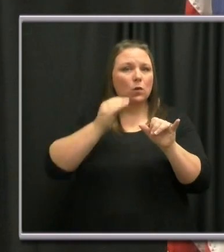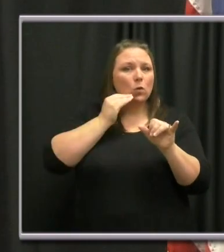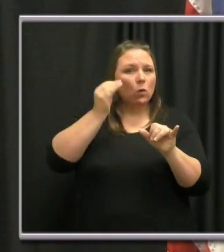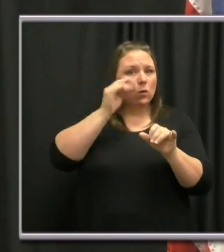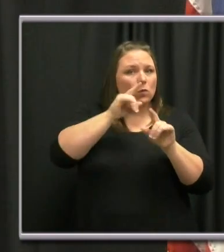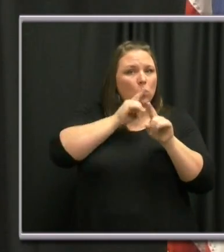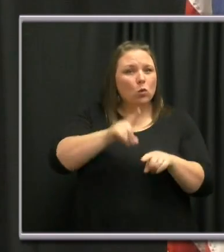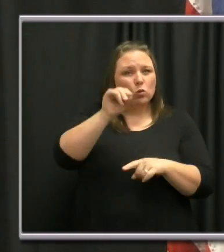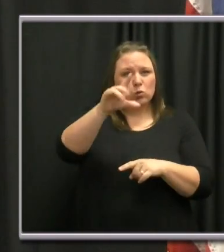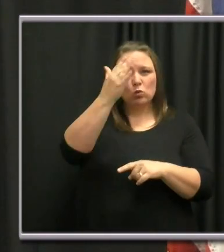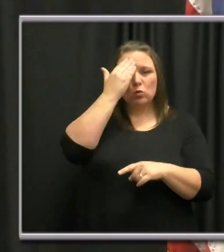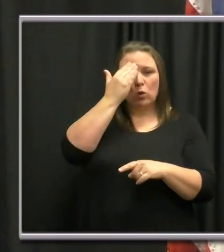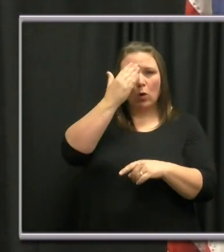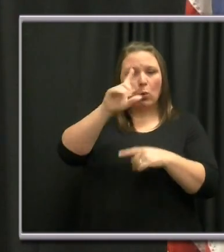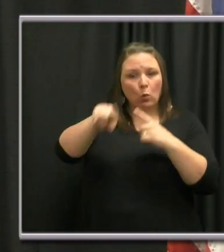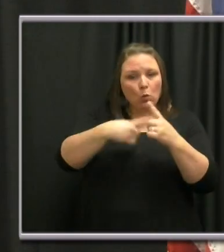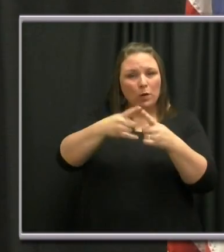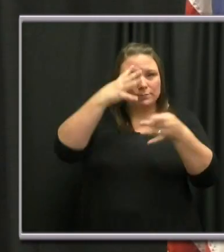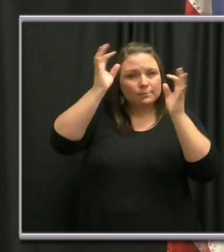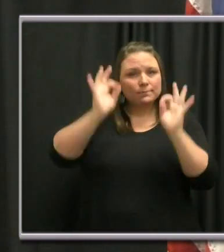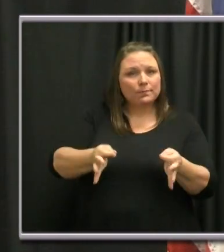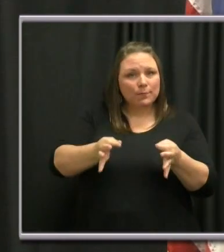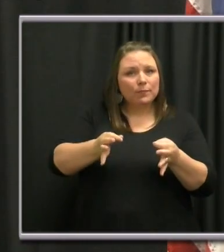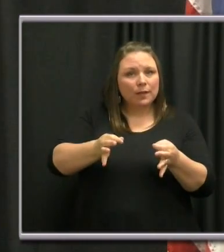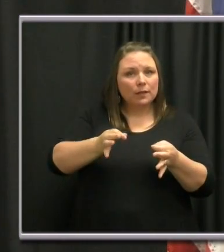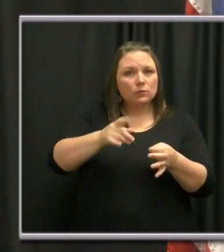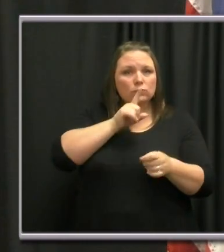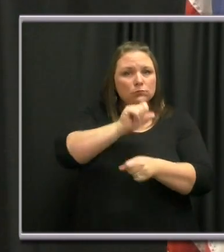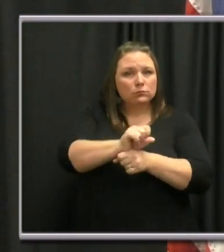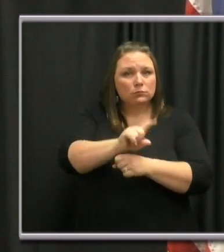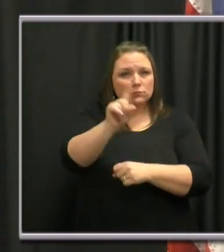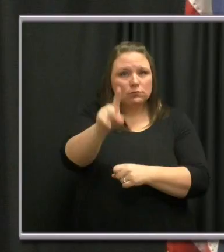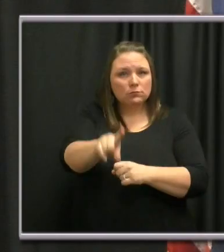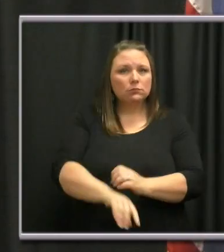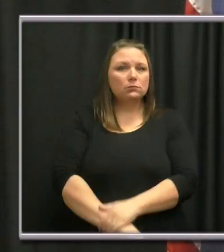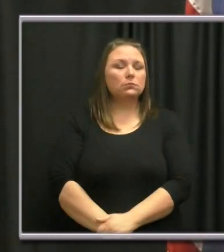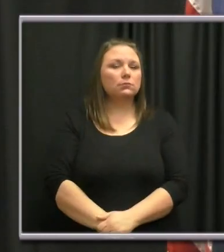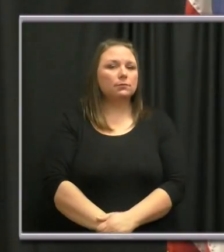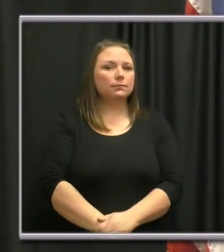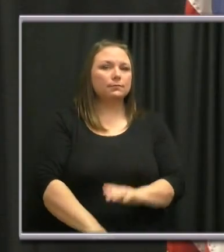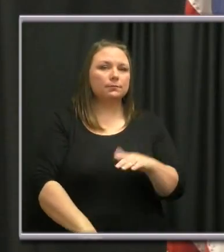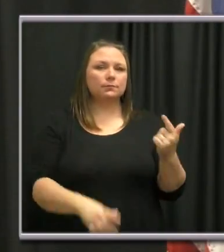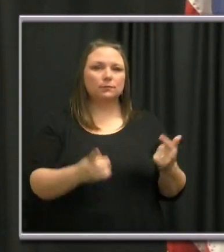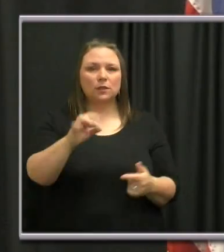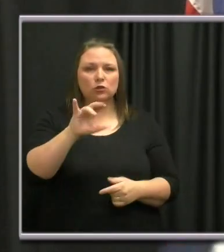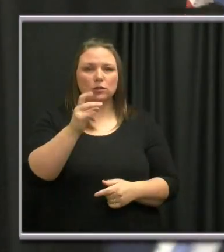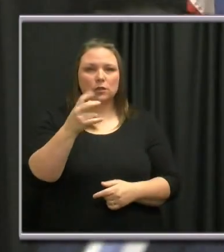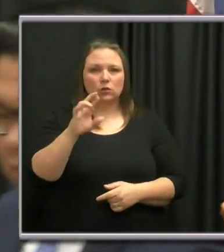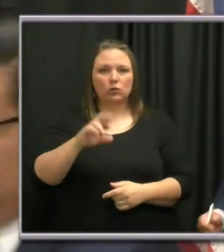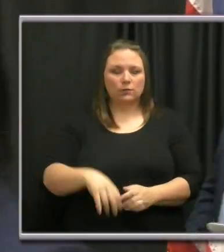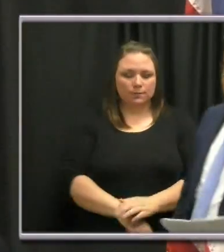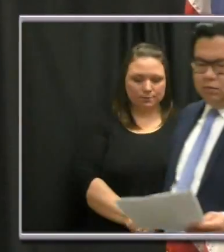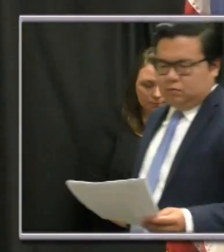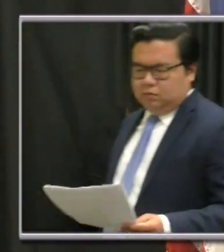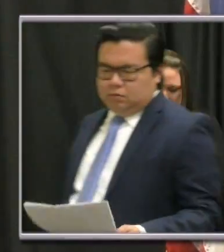POTENTIALLY EXTENDING THE SAME FRONT HOME ORDER DO YOU HAVE A TIME LINE OF WHEN THAT DECISION